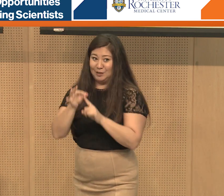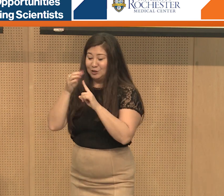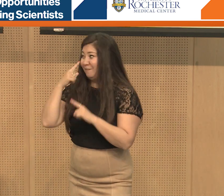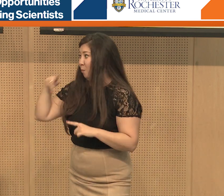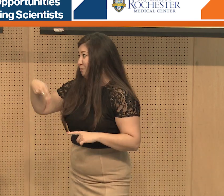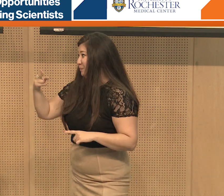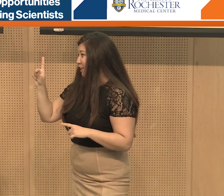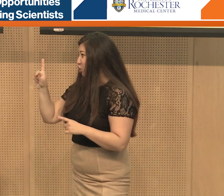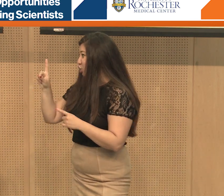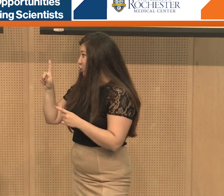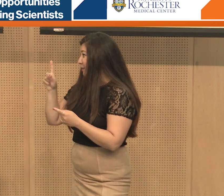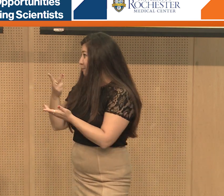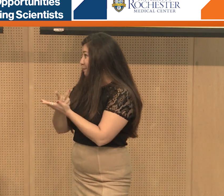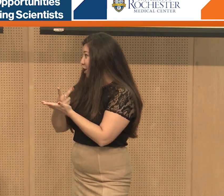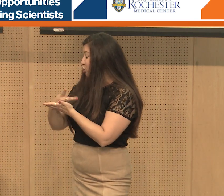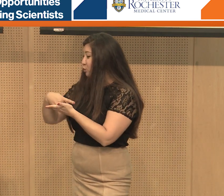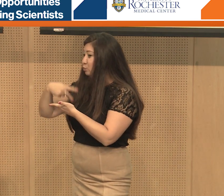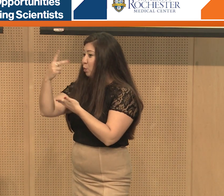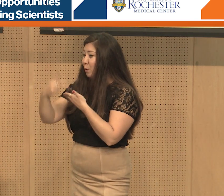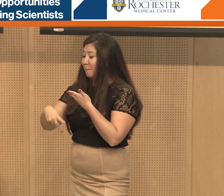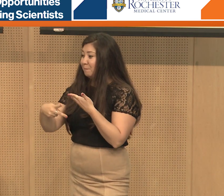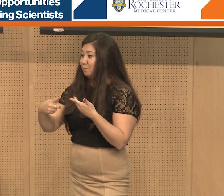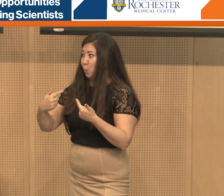already having an understanding of that topic.